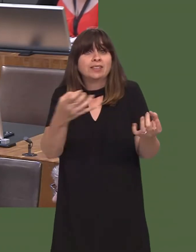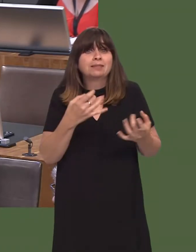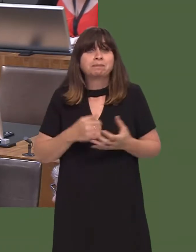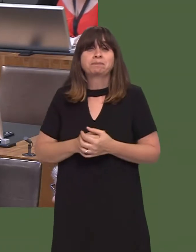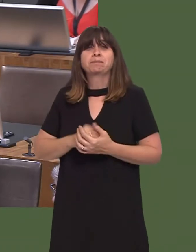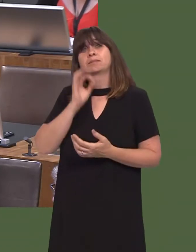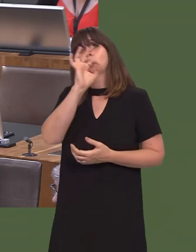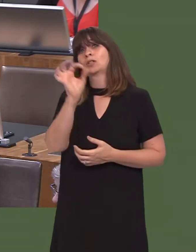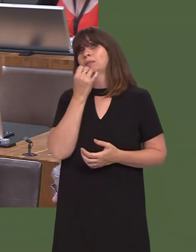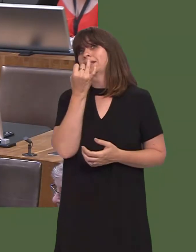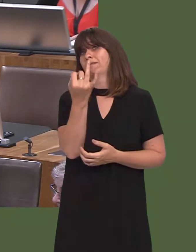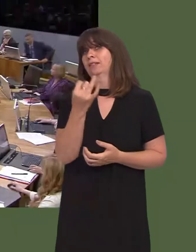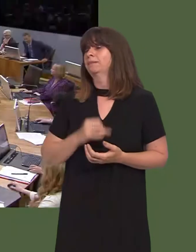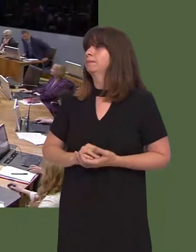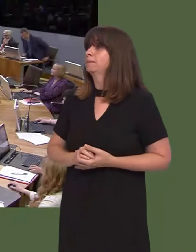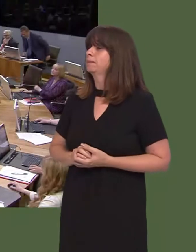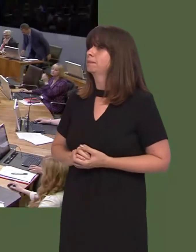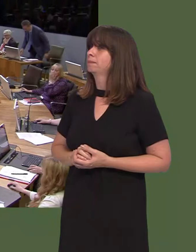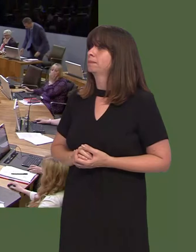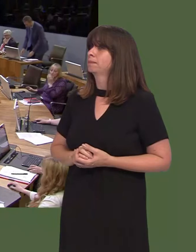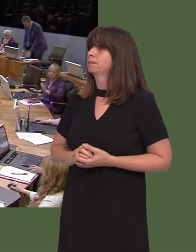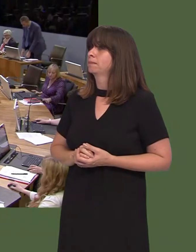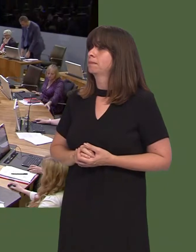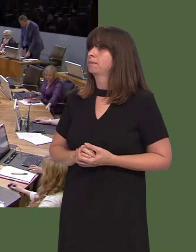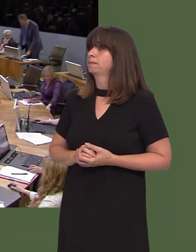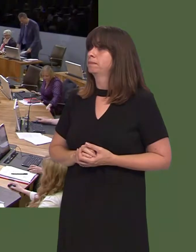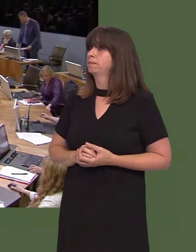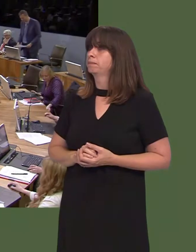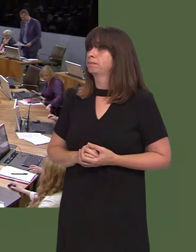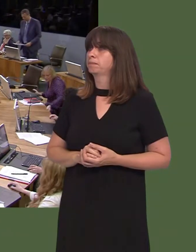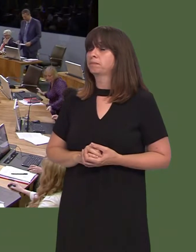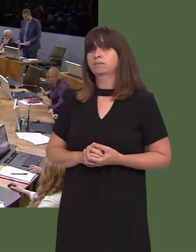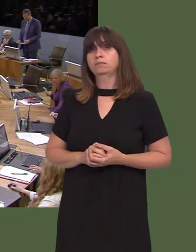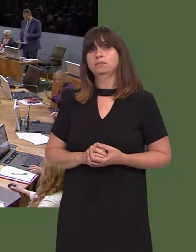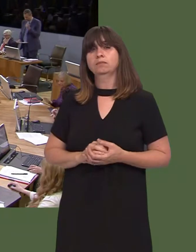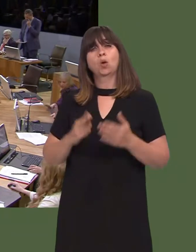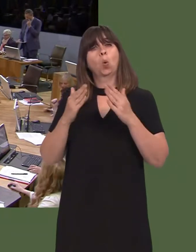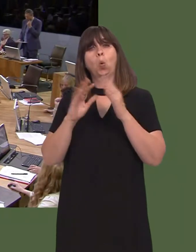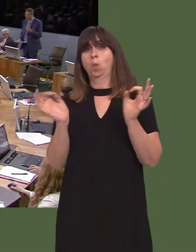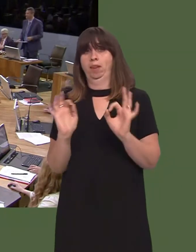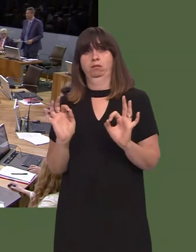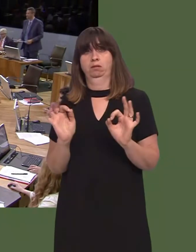Nathan Gill: 7. Beth yw asesiad y Prif Weinidog o'r sefyllfa ddigartrefedd yng Ngogledd Cymru?